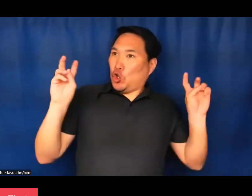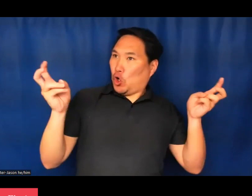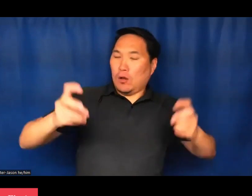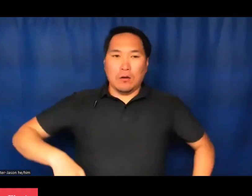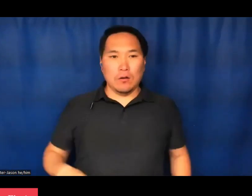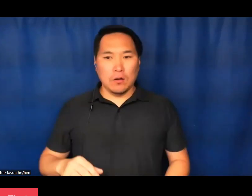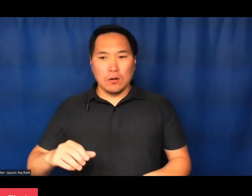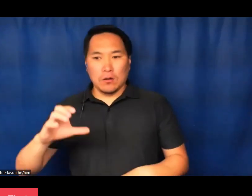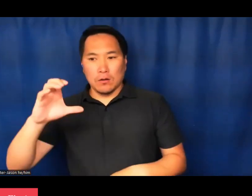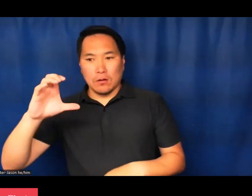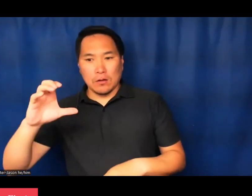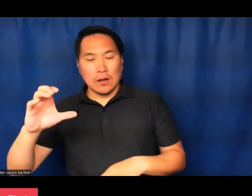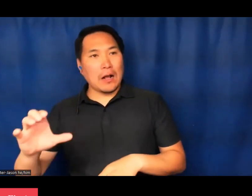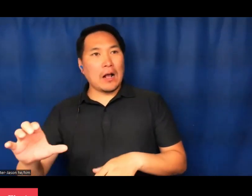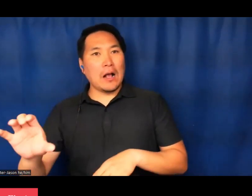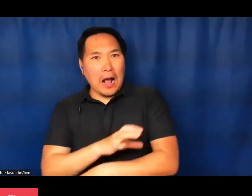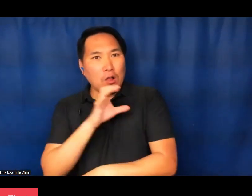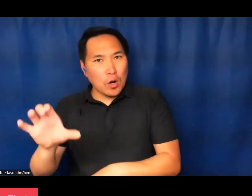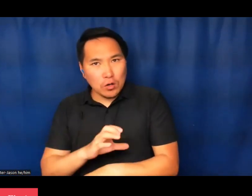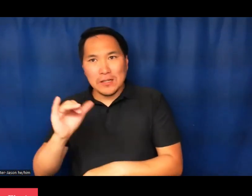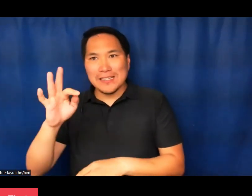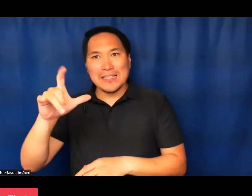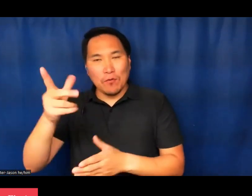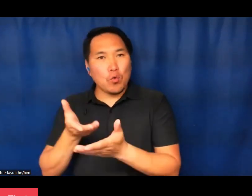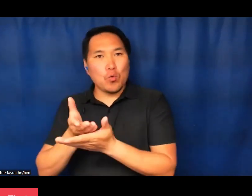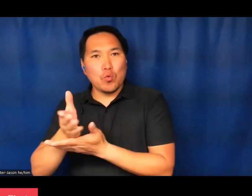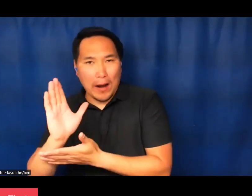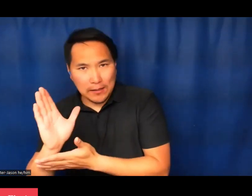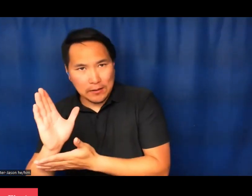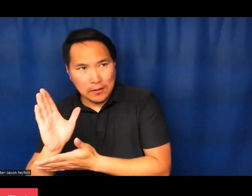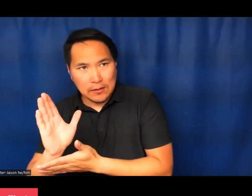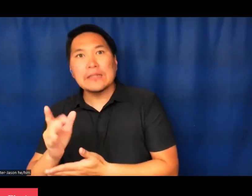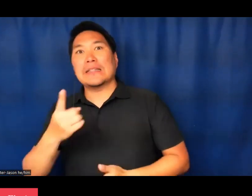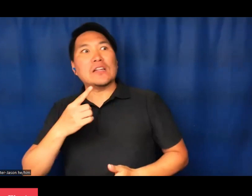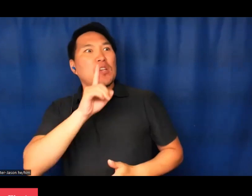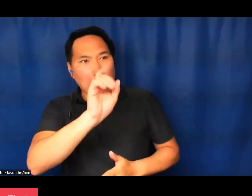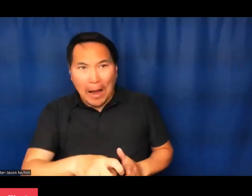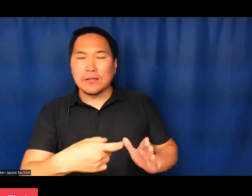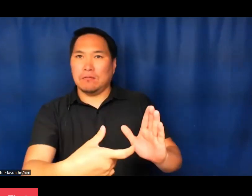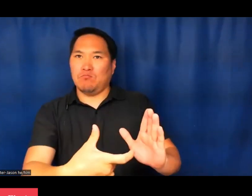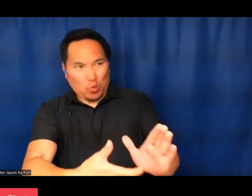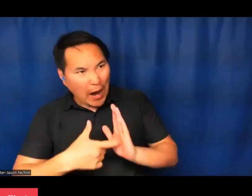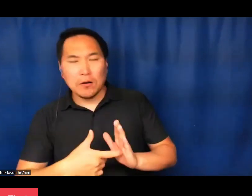Civil Rights commission by requiring her to make a website for same-sex weddings is compelling